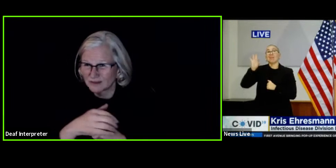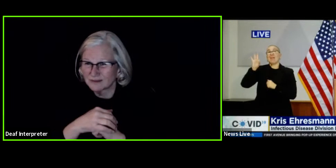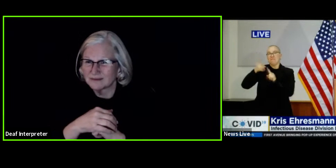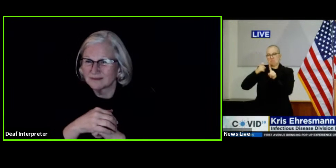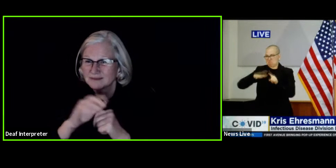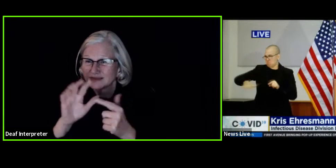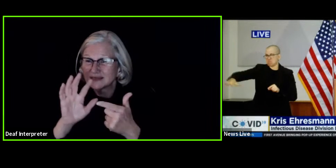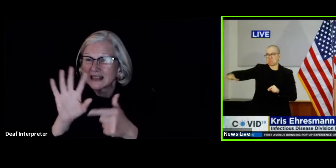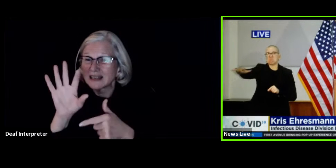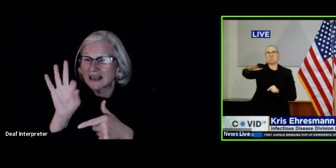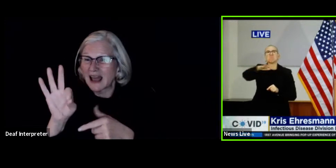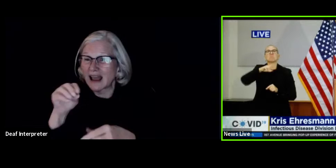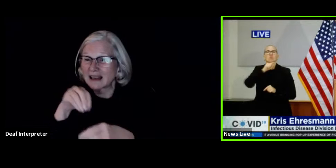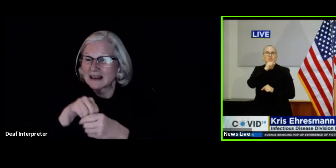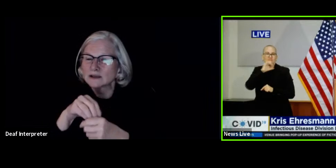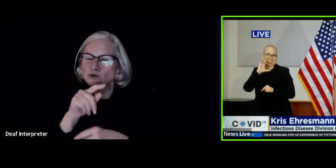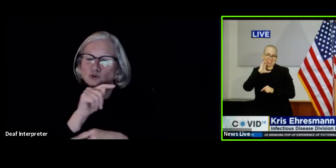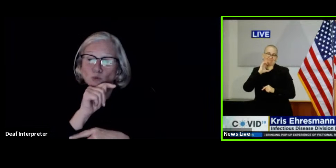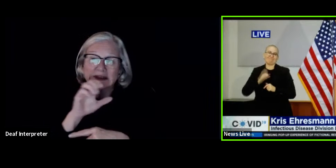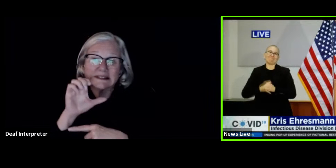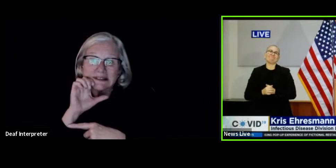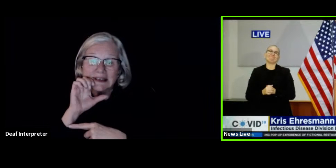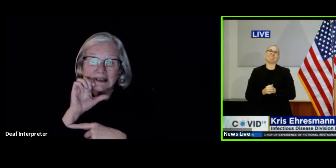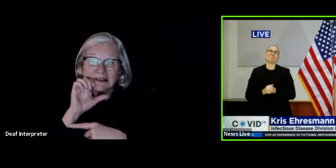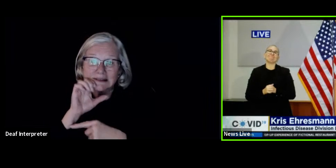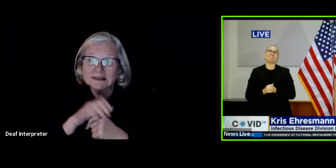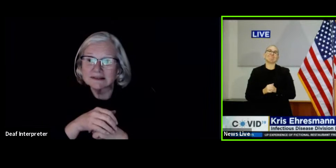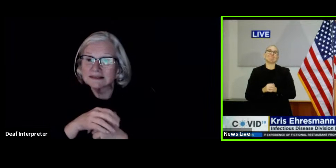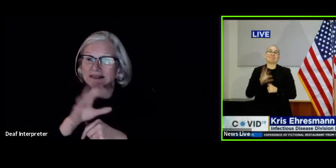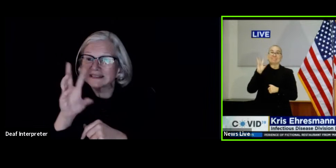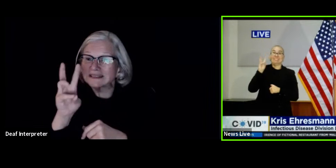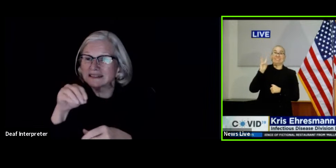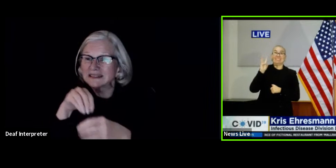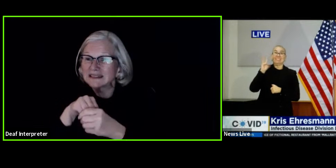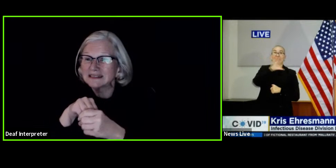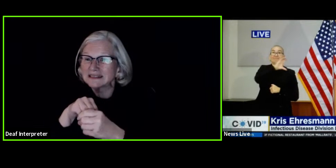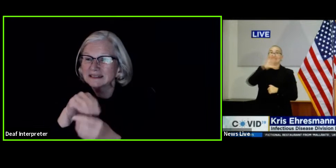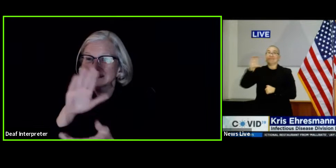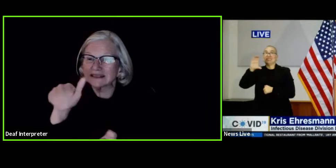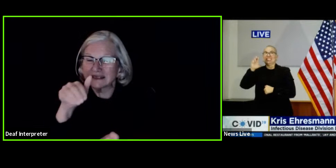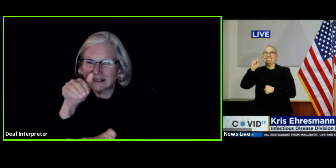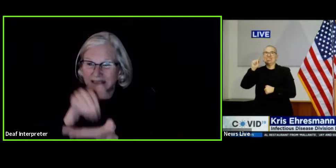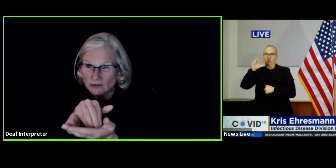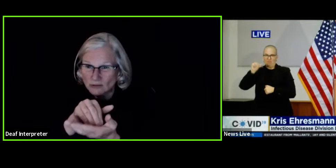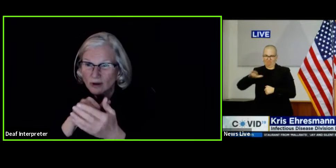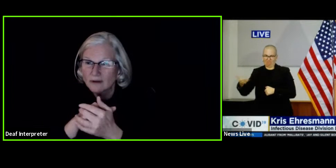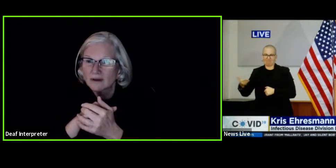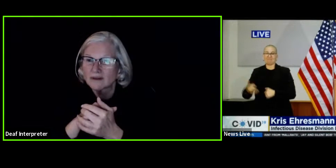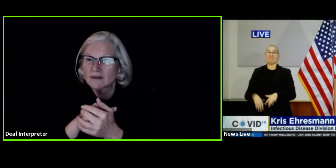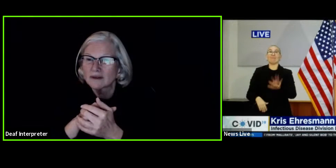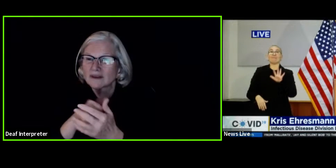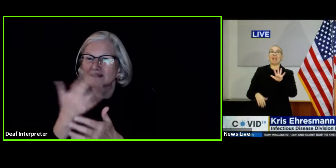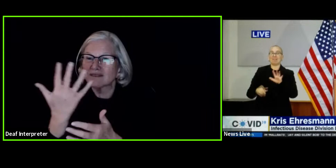FIVE IN THE SOUTHWEST. THREE IN THE NORTHEAST. AND ONE IN WEST-CENTRAL MINNESOTA.